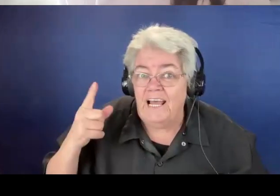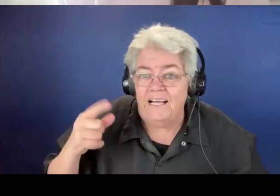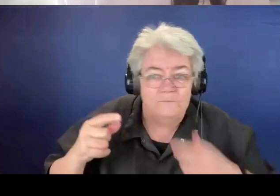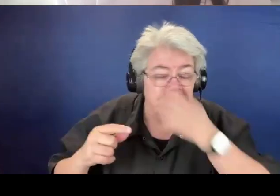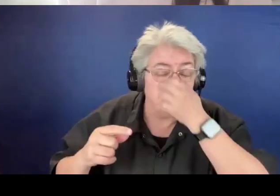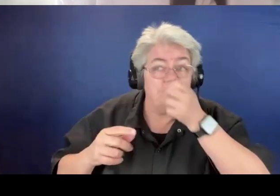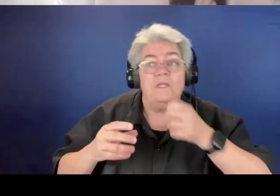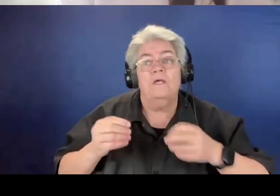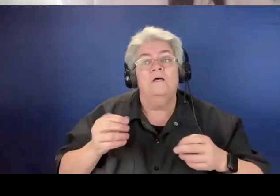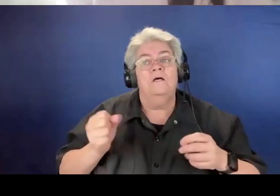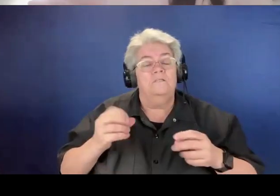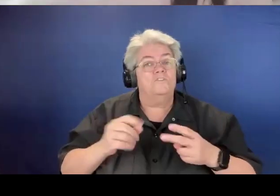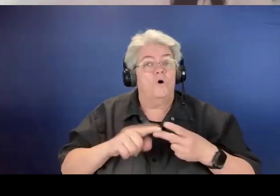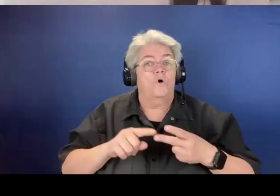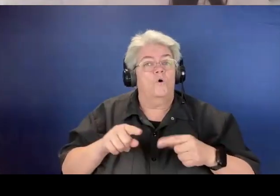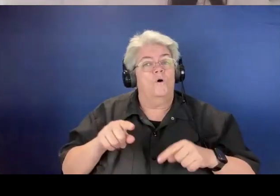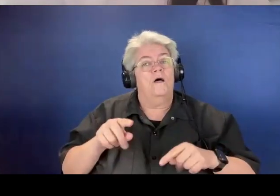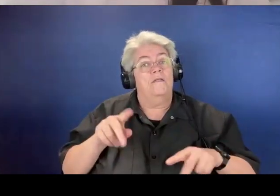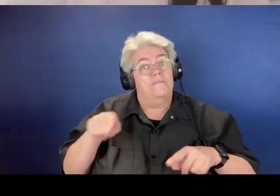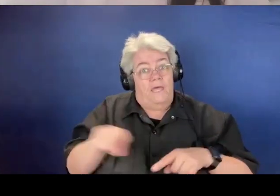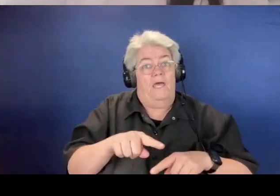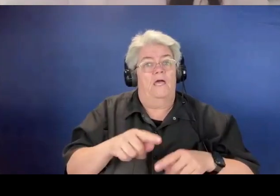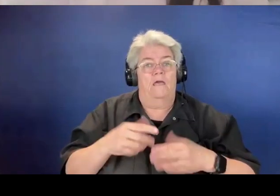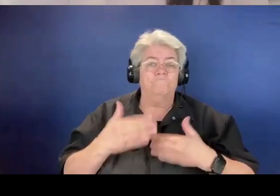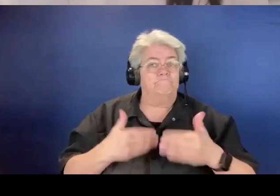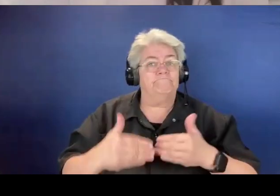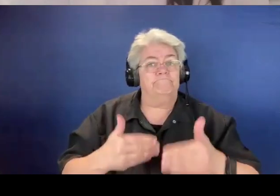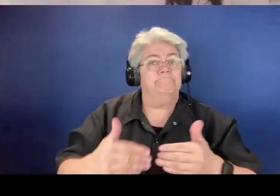of those two languages dependent upon communication partners.